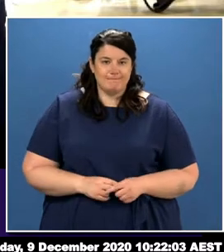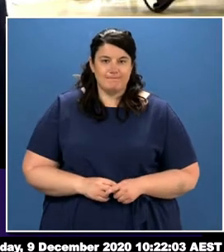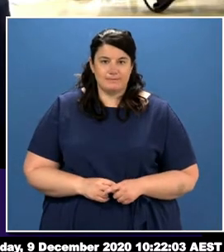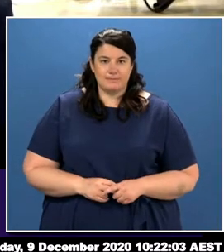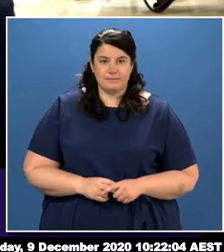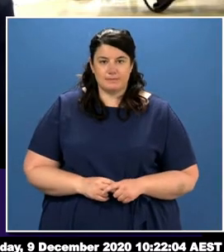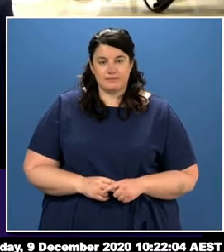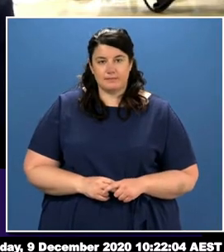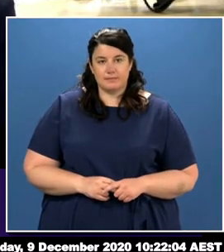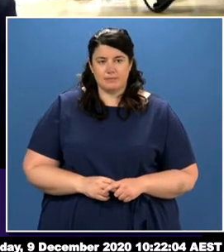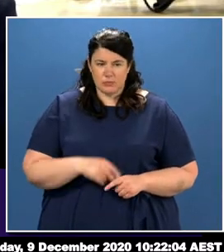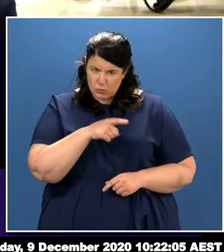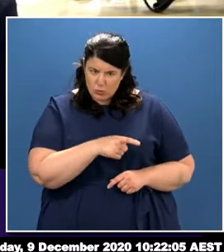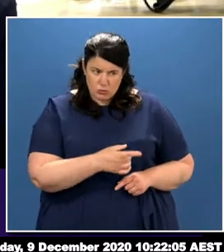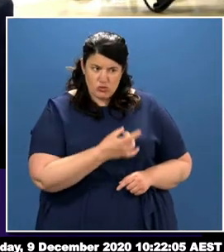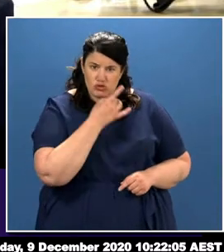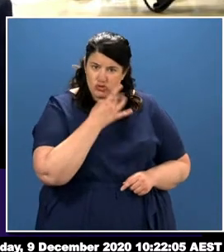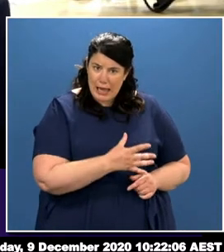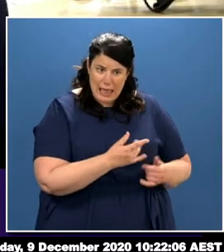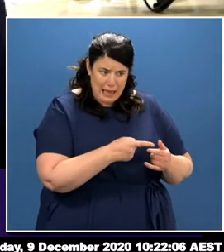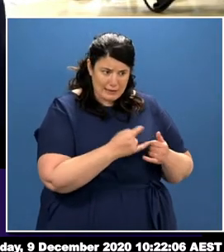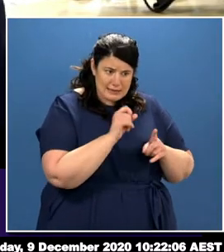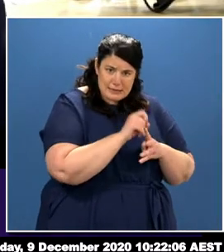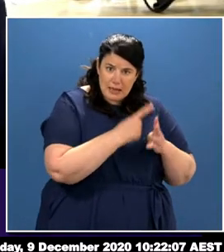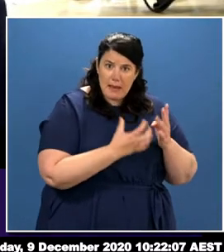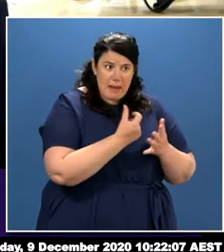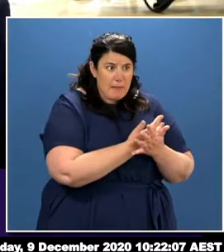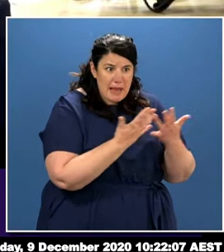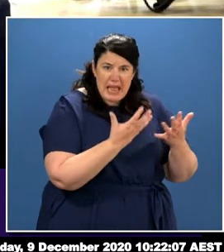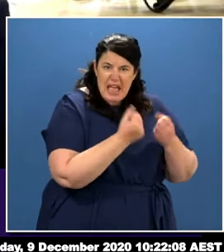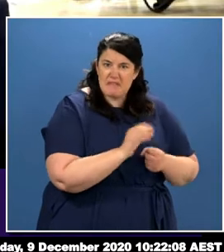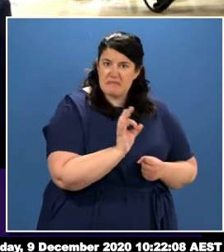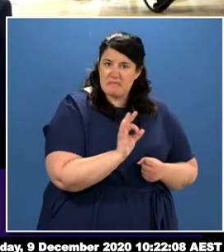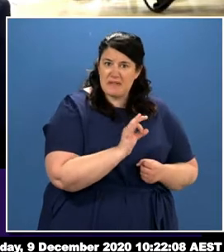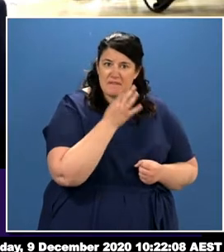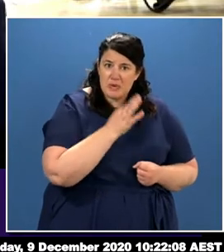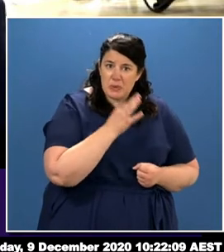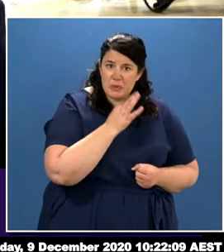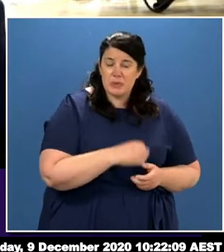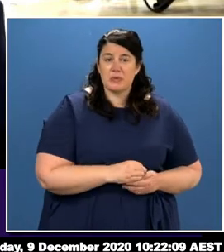And it's quite a rare condition you said in the sense that there is not very many people and you say in your statement as to the numbers? MR COLLINS: Yes.